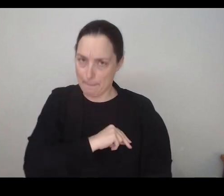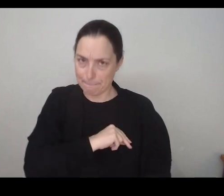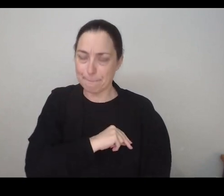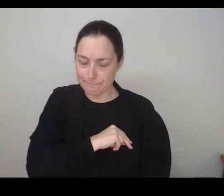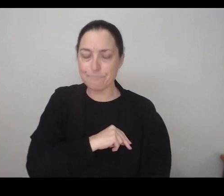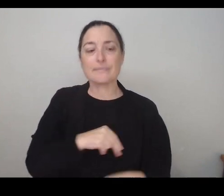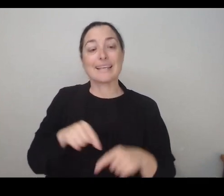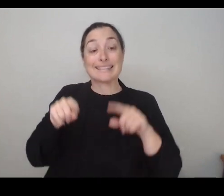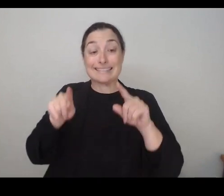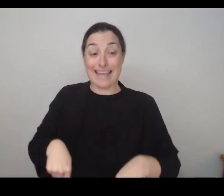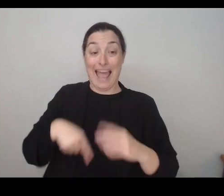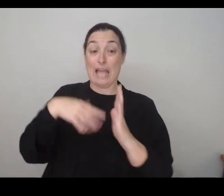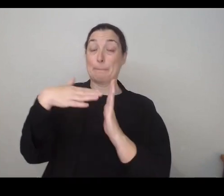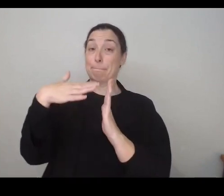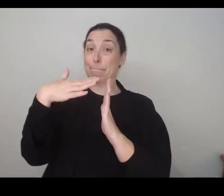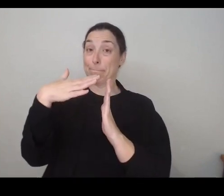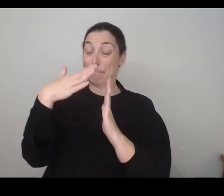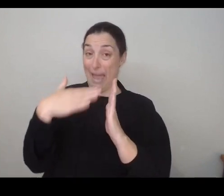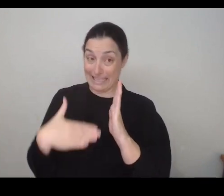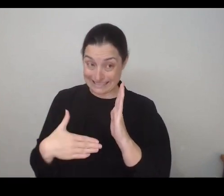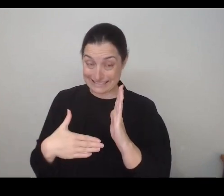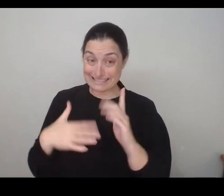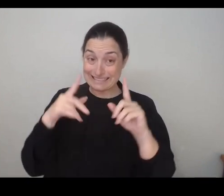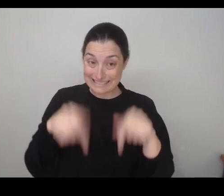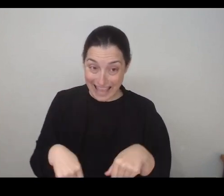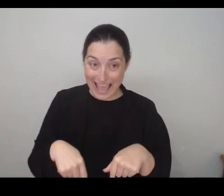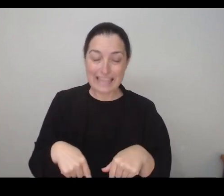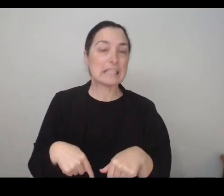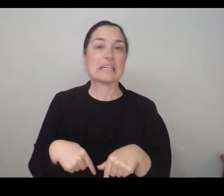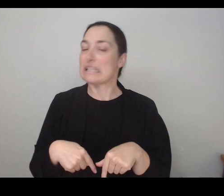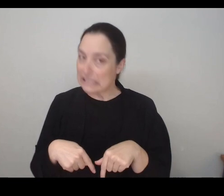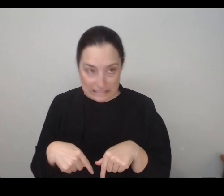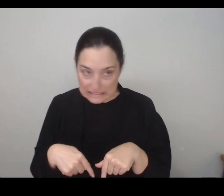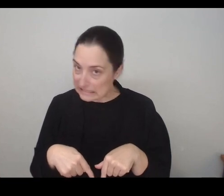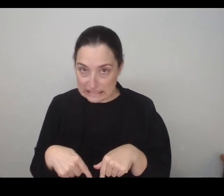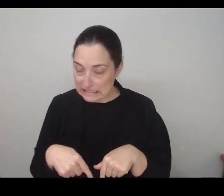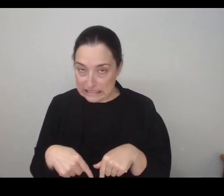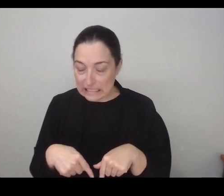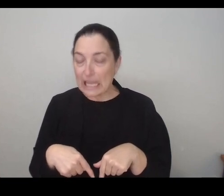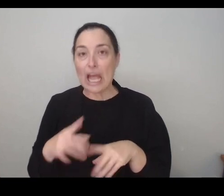And he didn't succeed at doing it, and Gauguin did it himself. I don't think it's true.